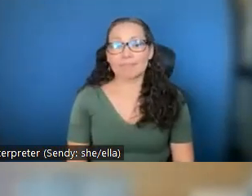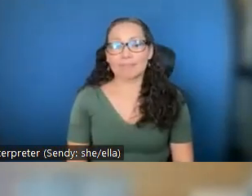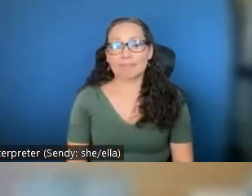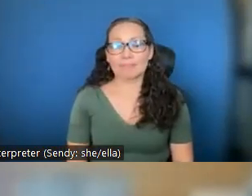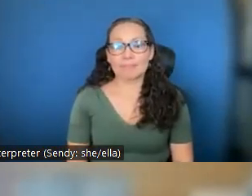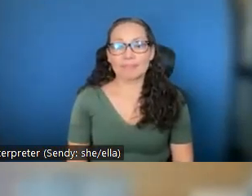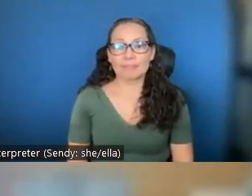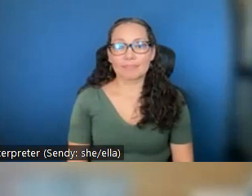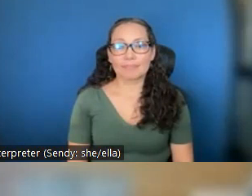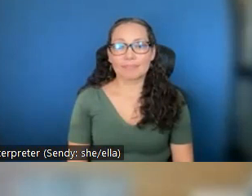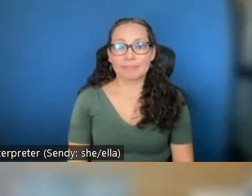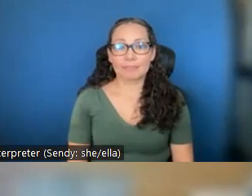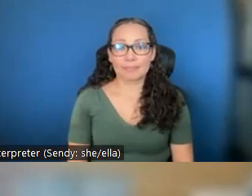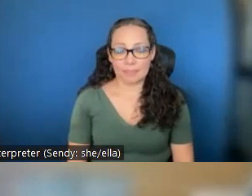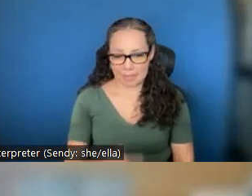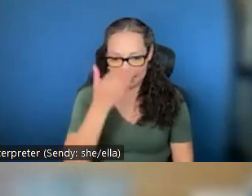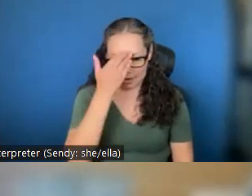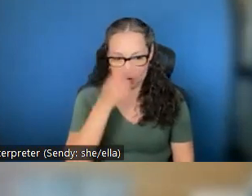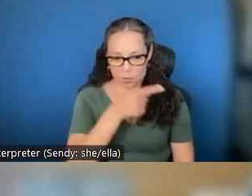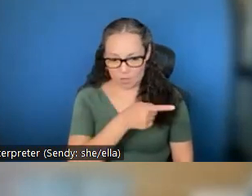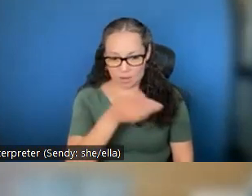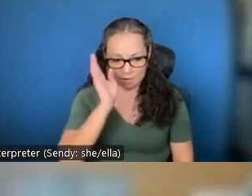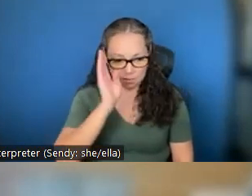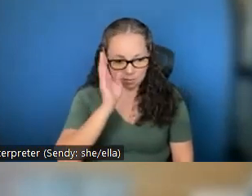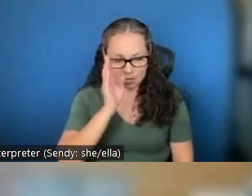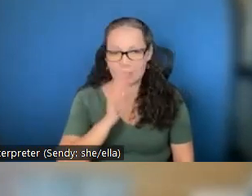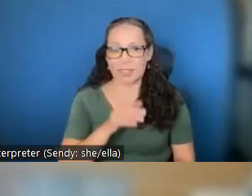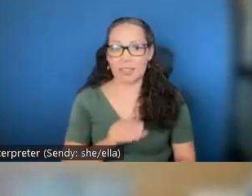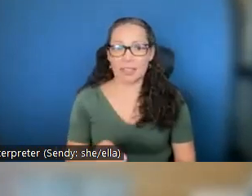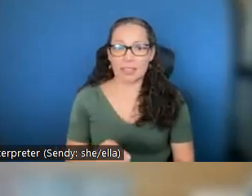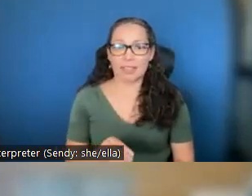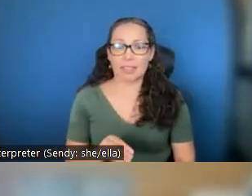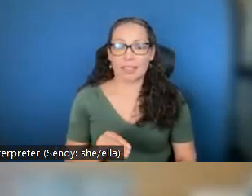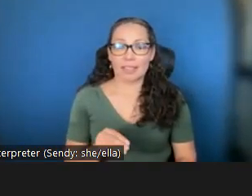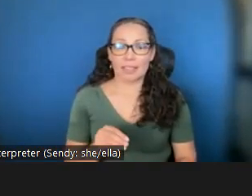opport has had the opportunity to present the a draft adrc business plan in the past um but